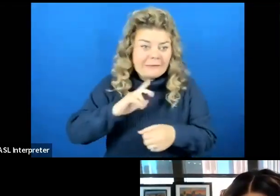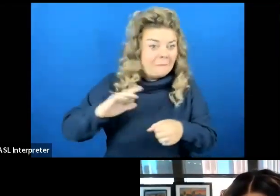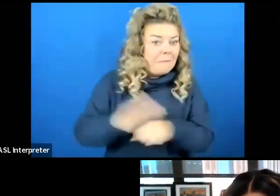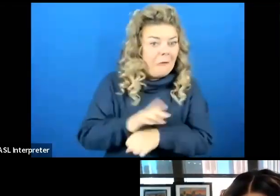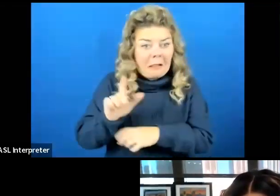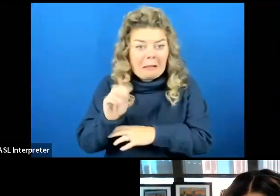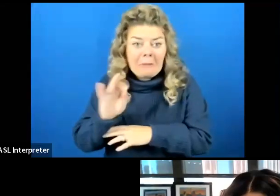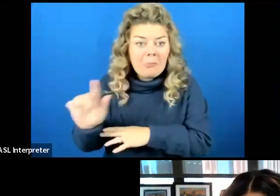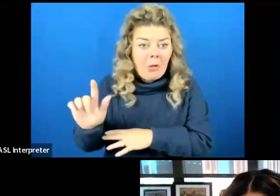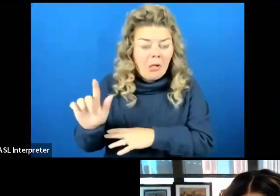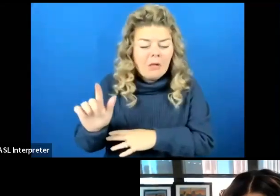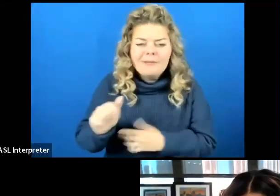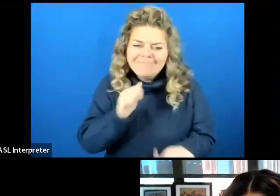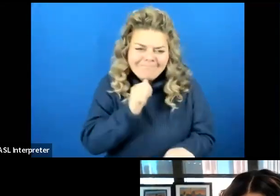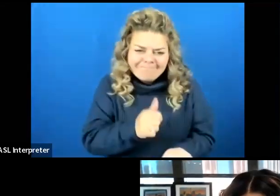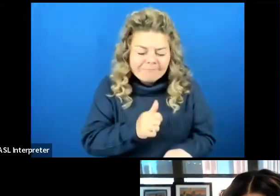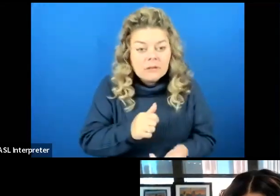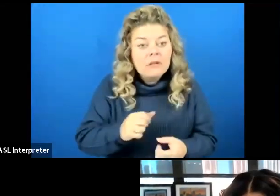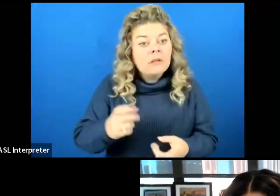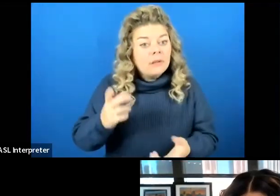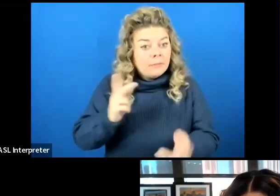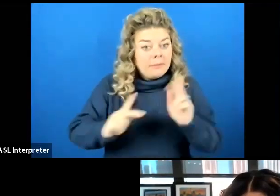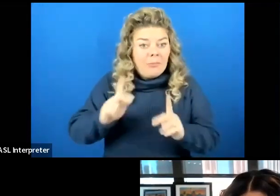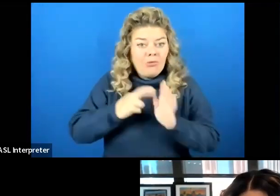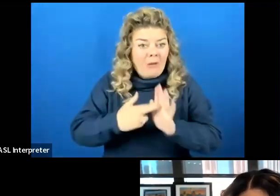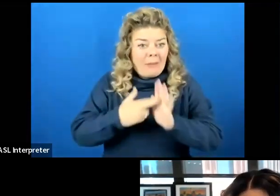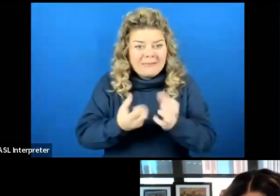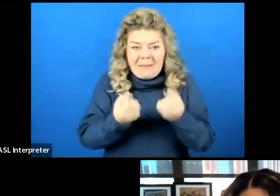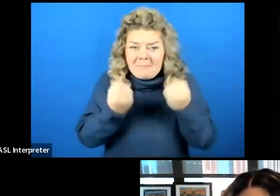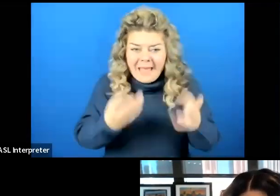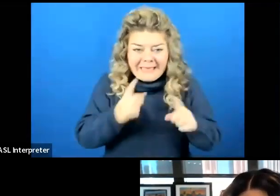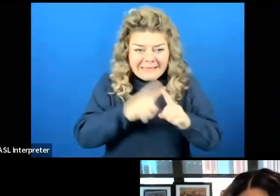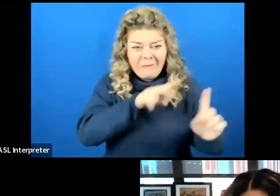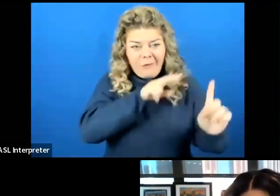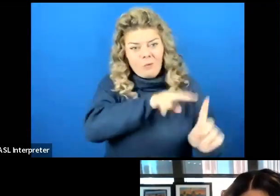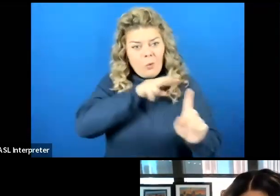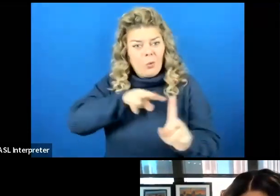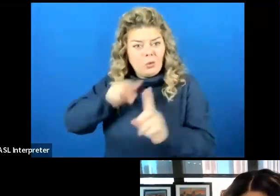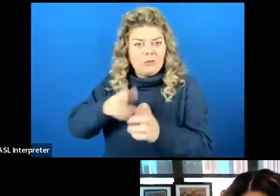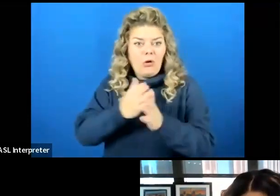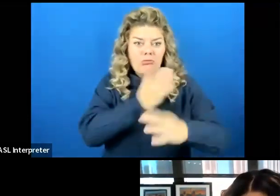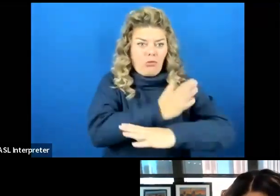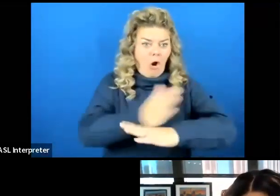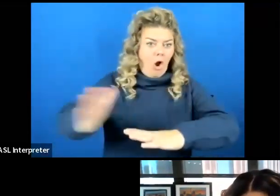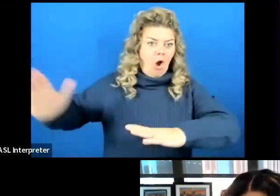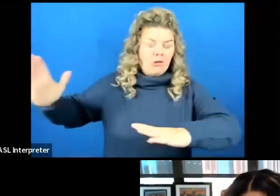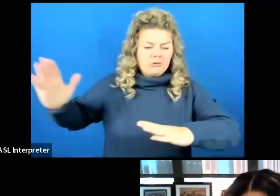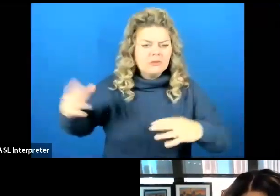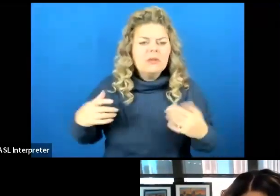when in fact people are represent views across the spectrum. The other piece is that when we look at like conservative